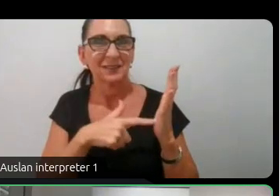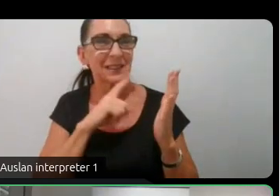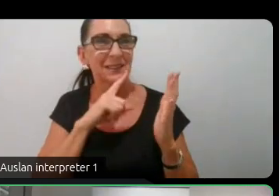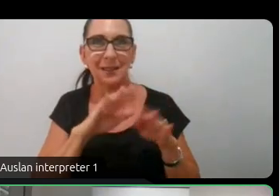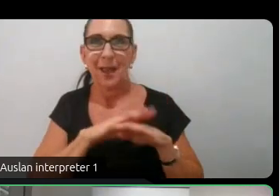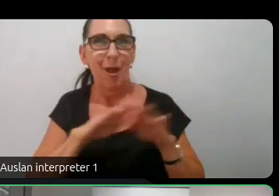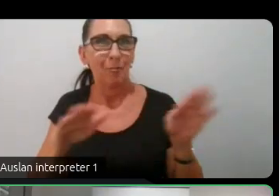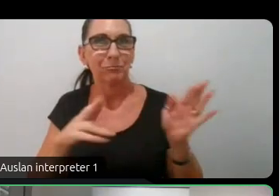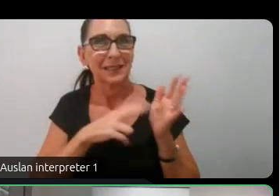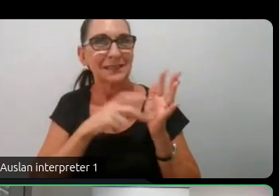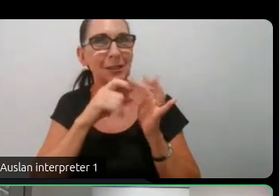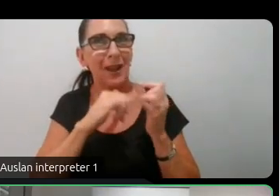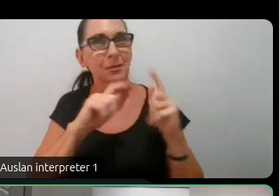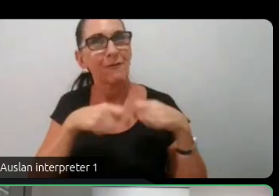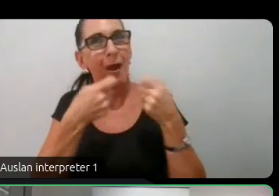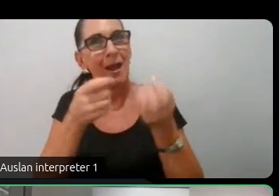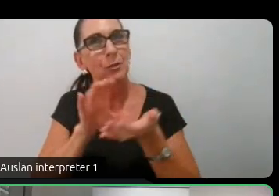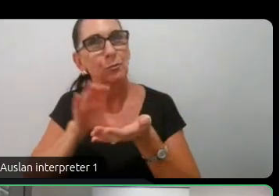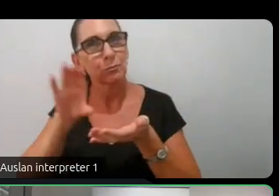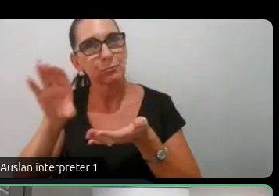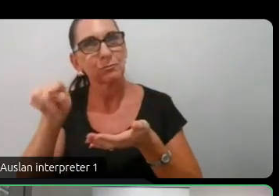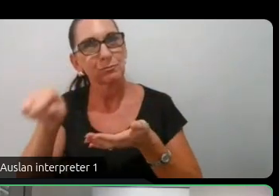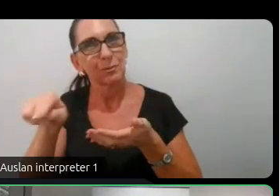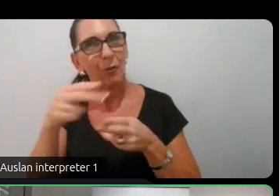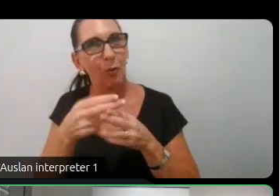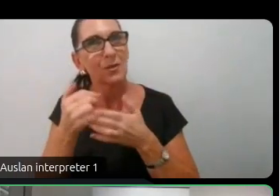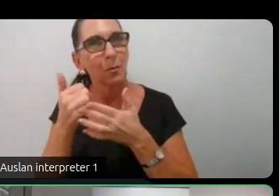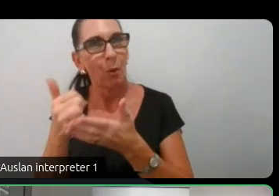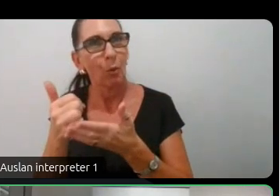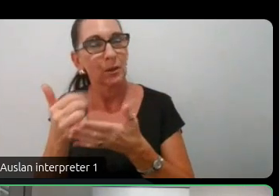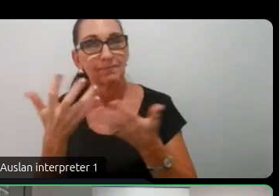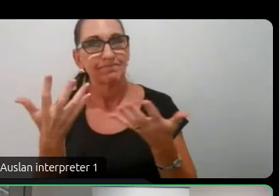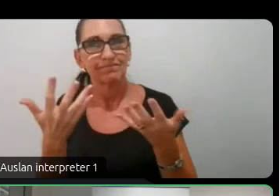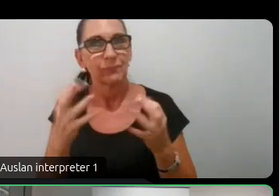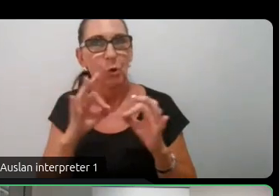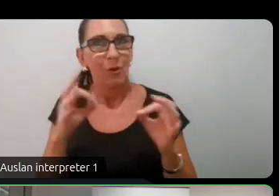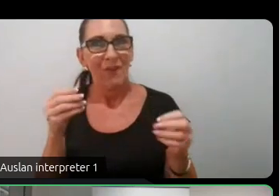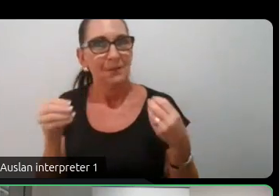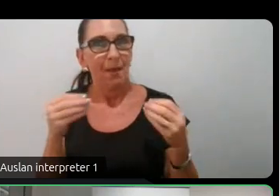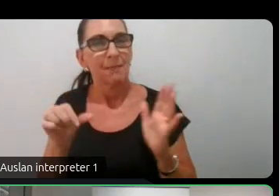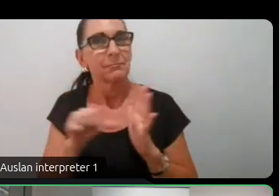essentially. Um, and there's no wiggle room kind of around that. Essentially, if it's not,